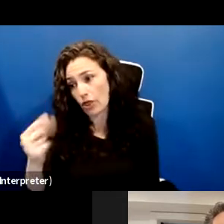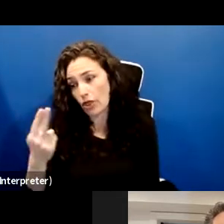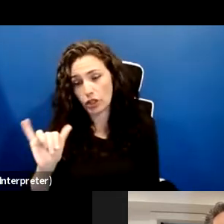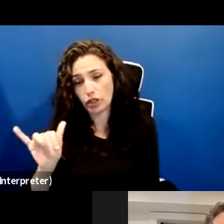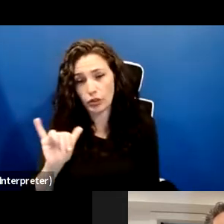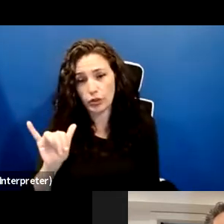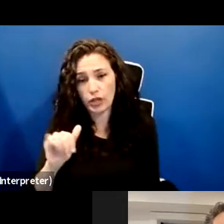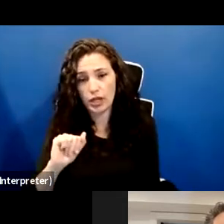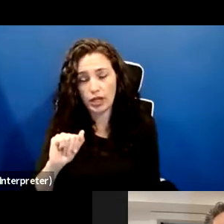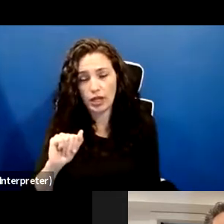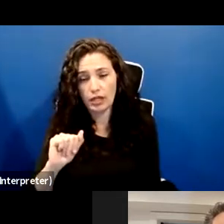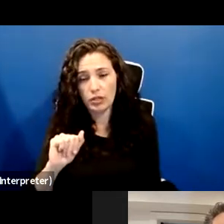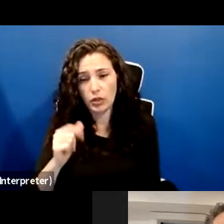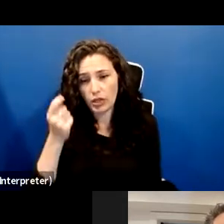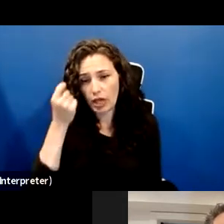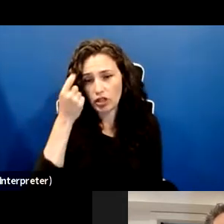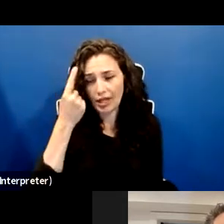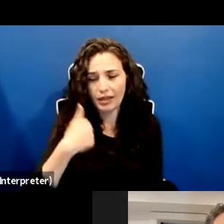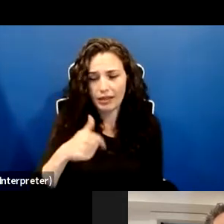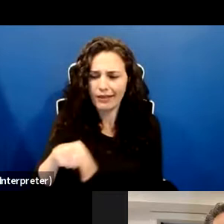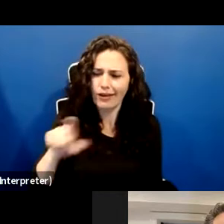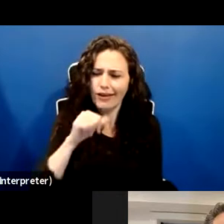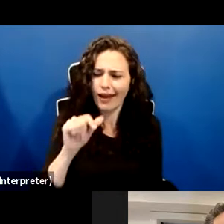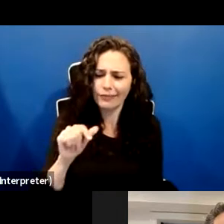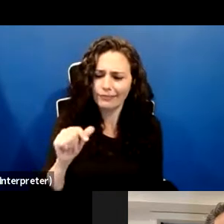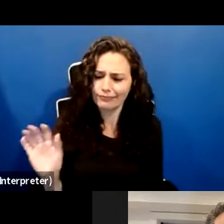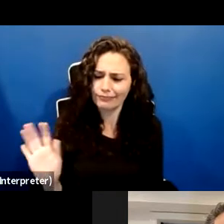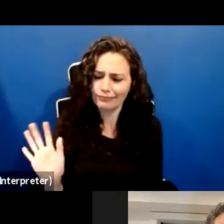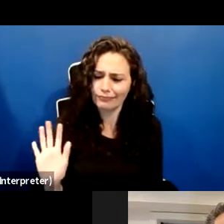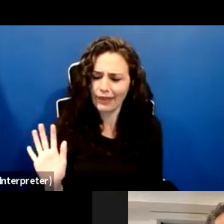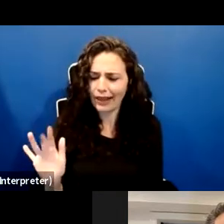some sort of technicians, or, you know, or those doctors that we know about,